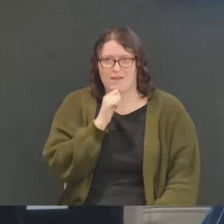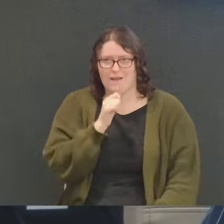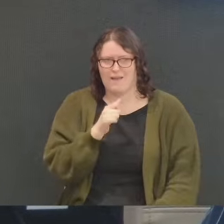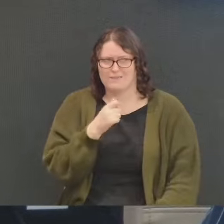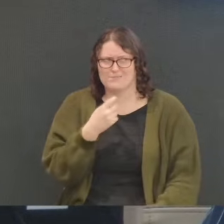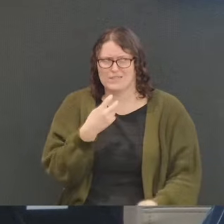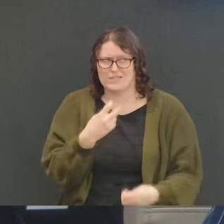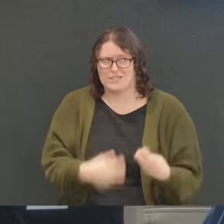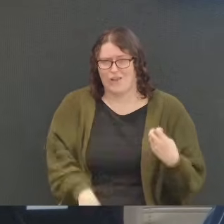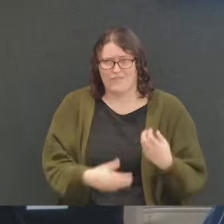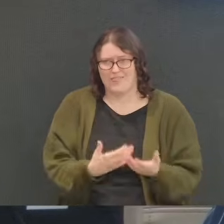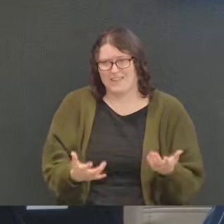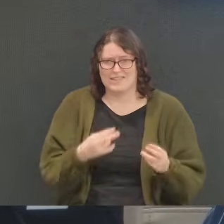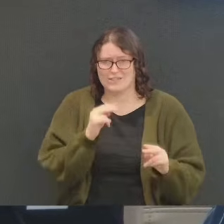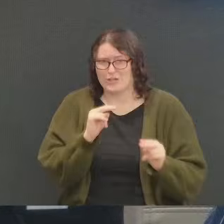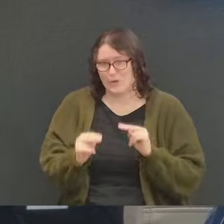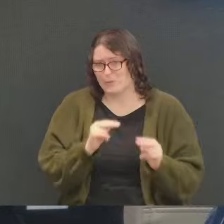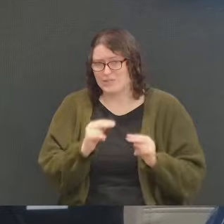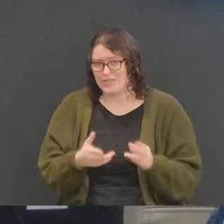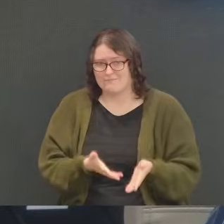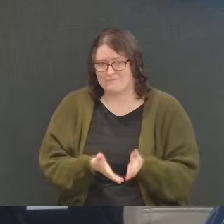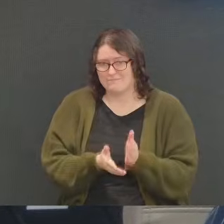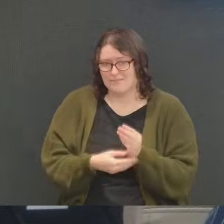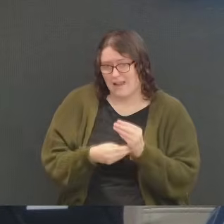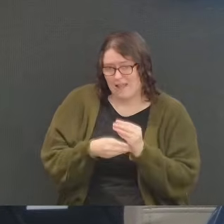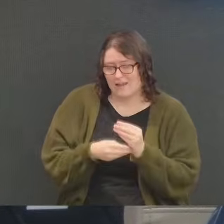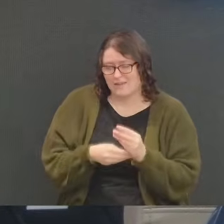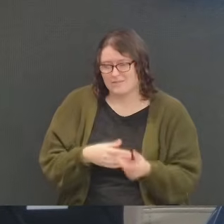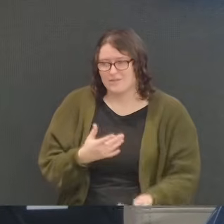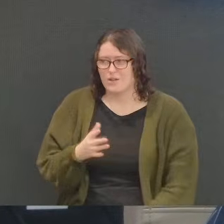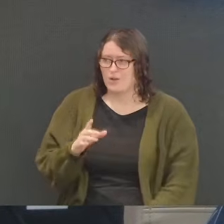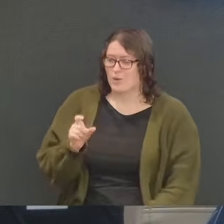negotiation. You know what I'm saying? Every time we show up. But we got to get five more things to